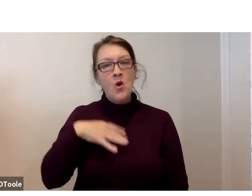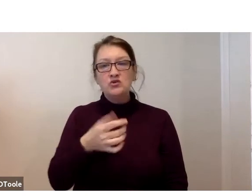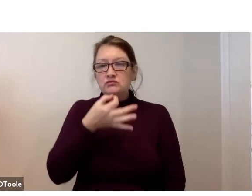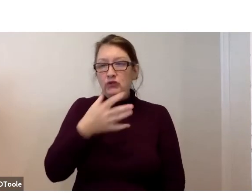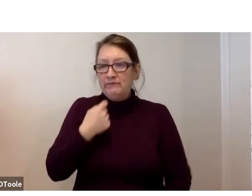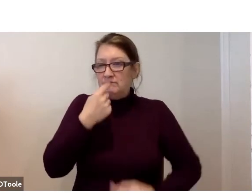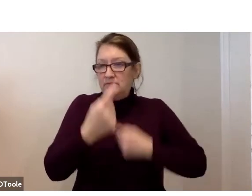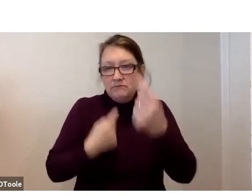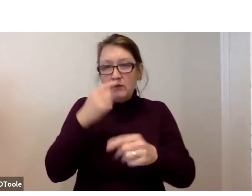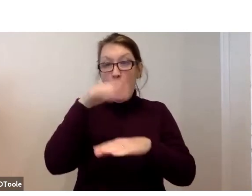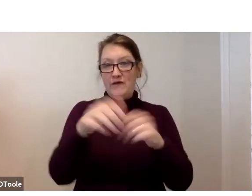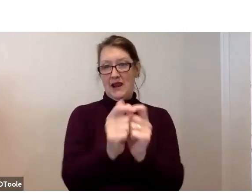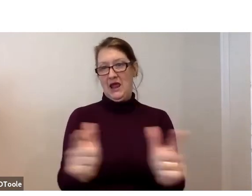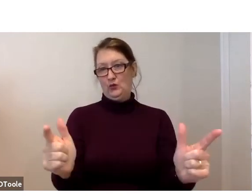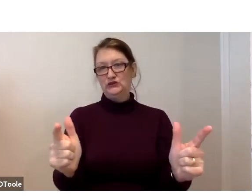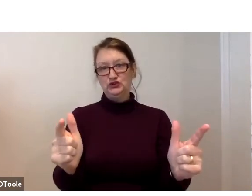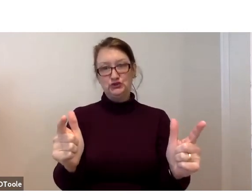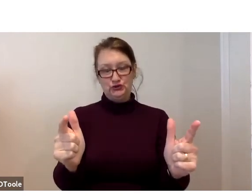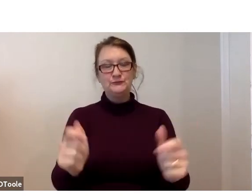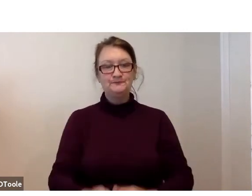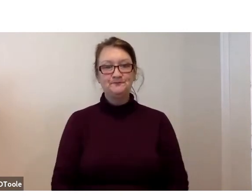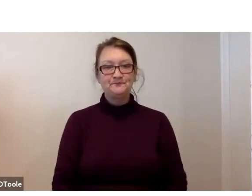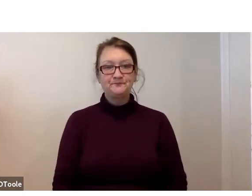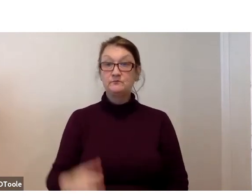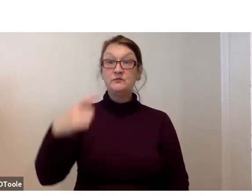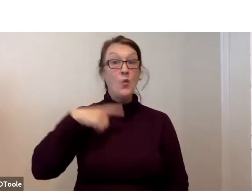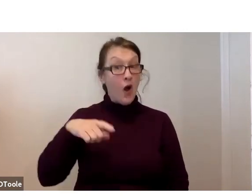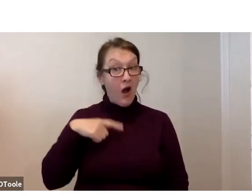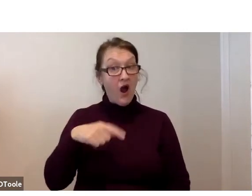This is for a couple of reasons.